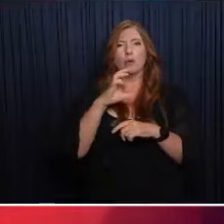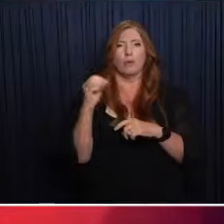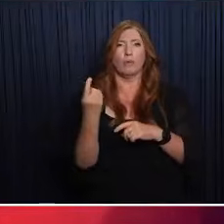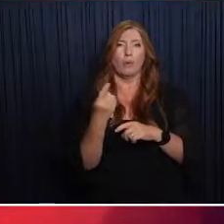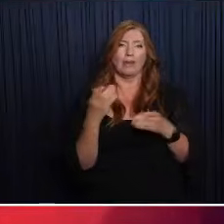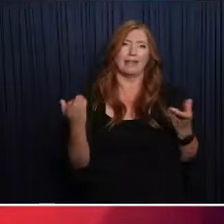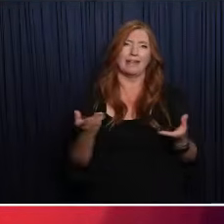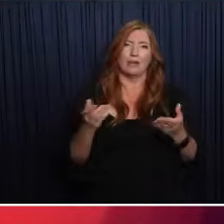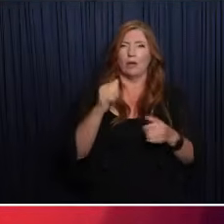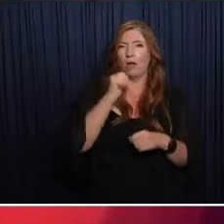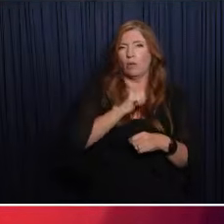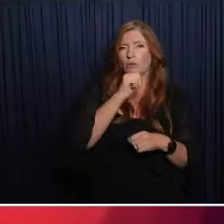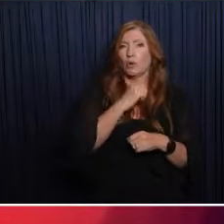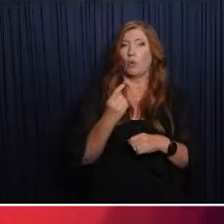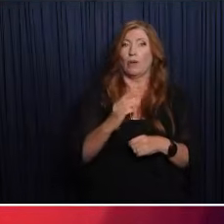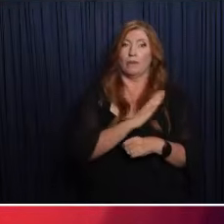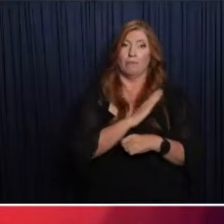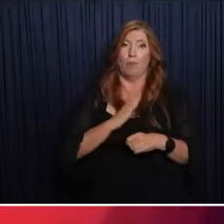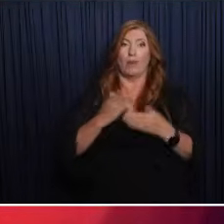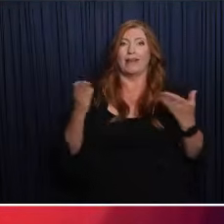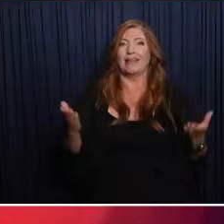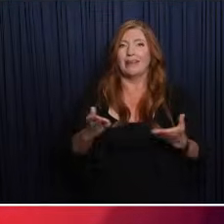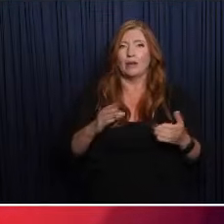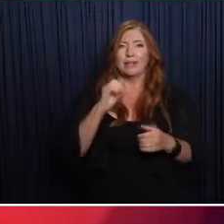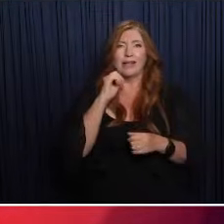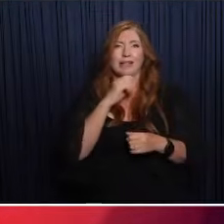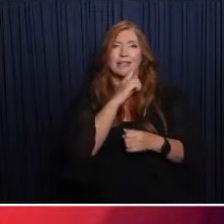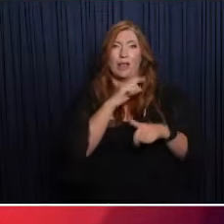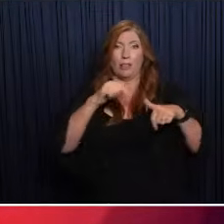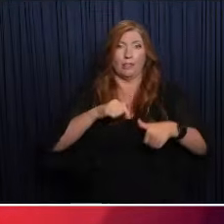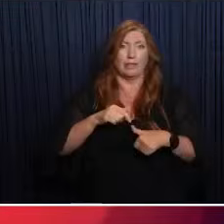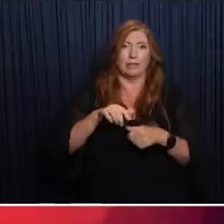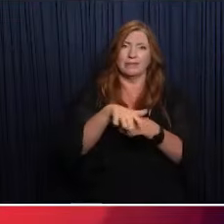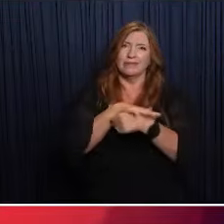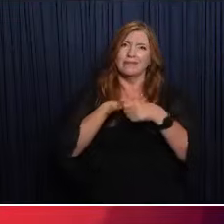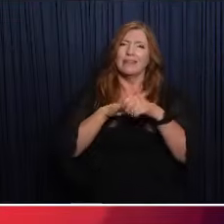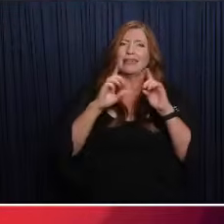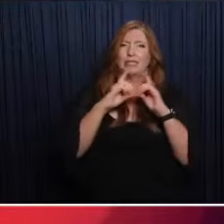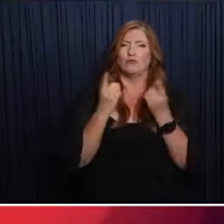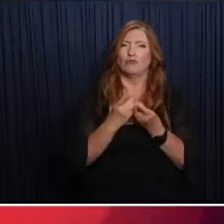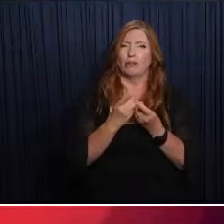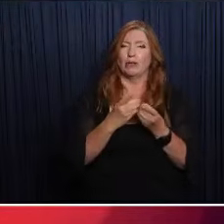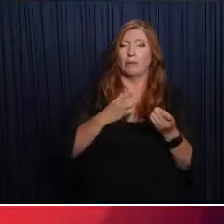COMPANIES. I HAVE HELPED START A COUPLE OTHER COMPANIES, ONE HERE IN